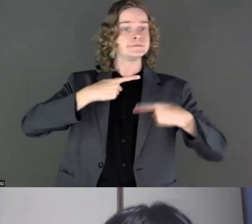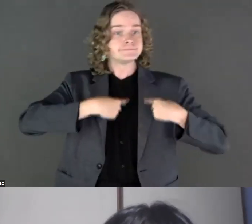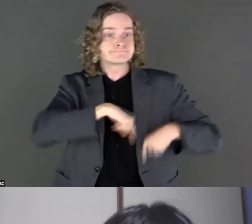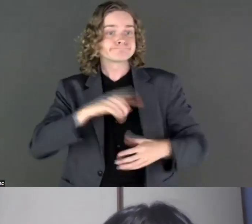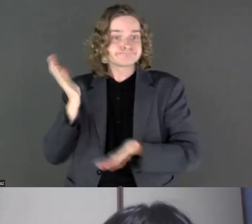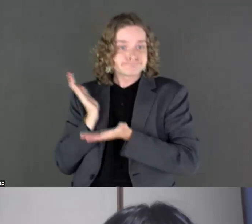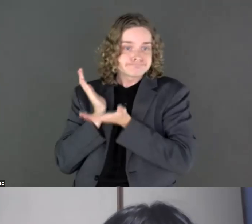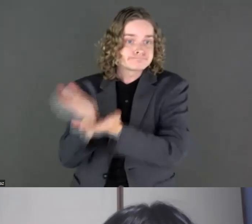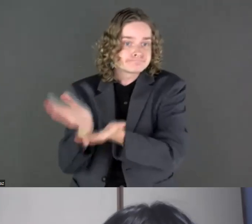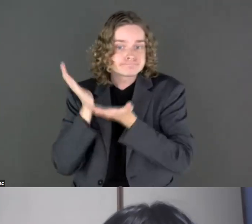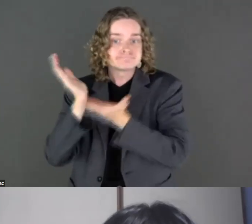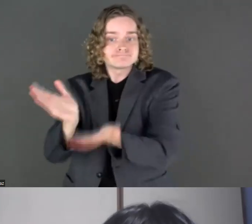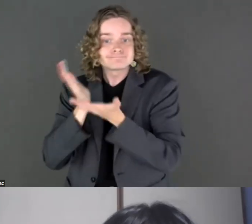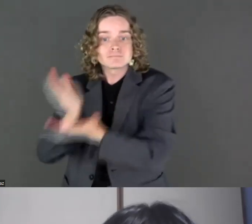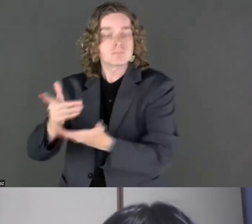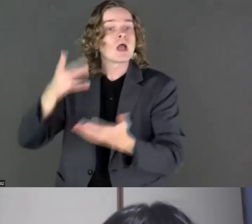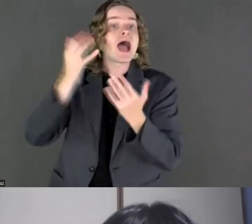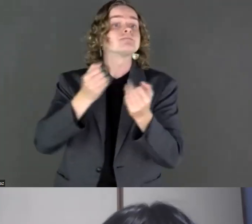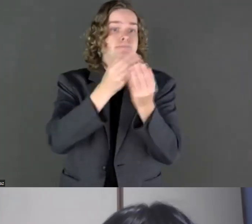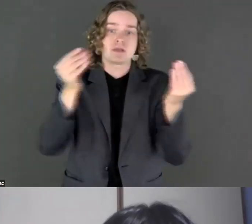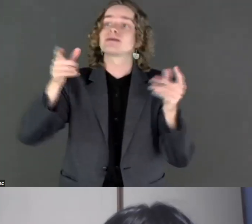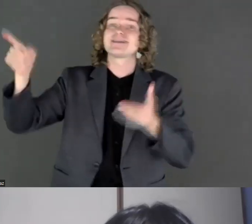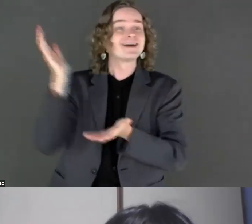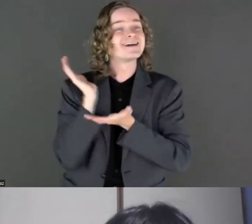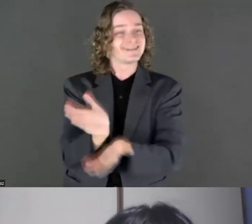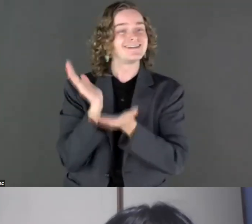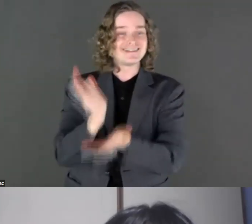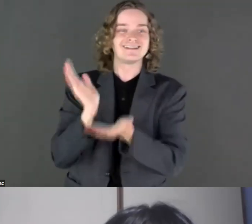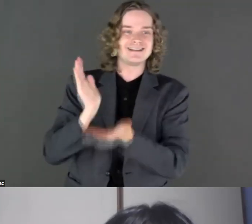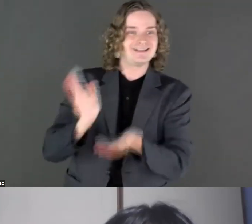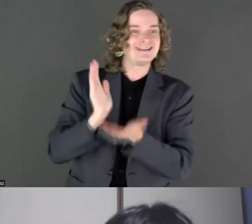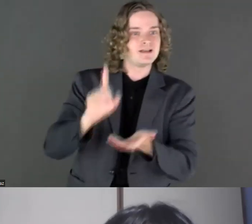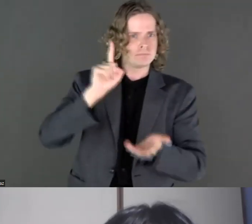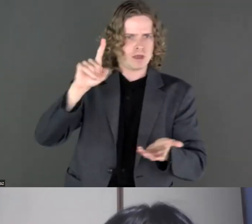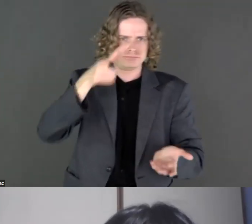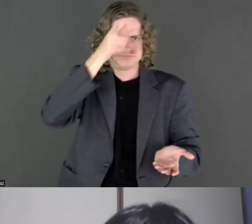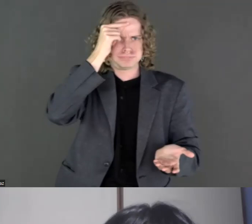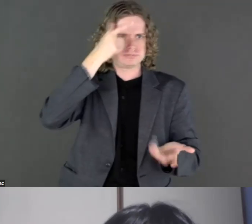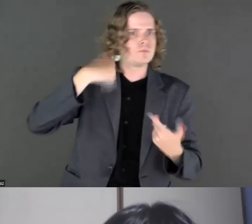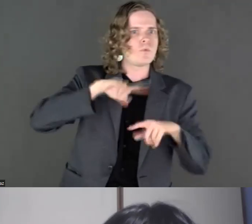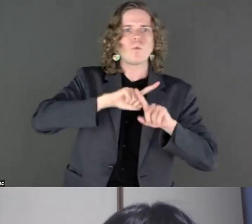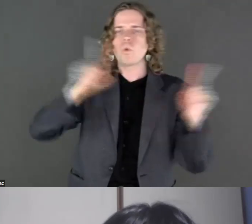organizations, but we feel they don't always understand the full scope of the problems of